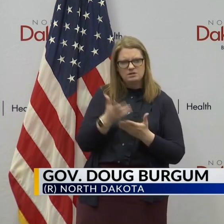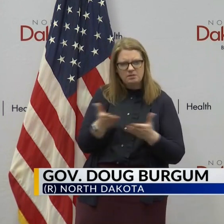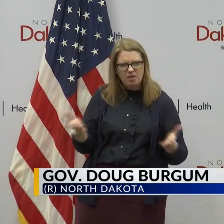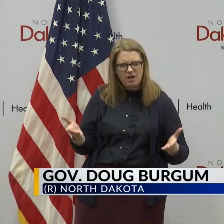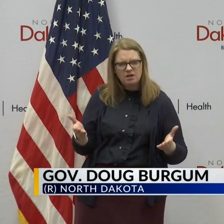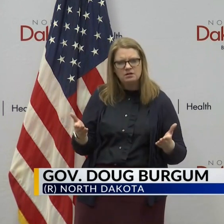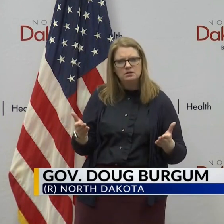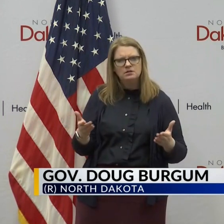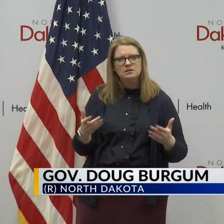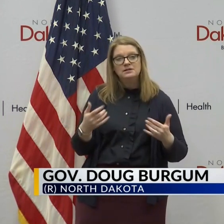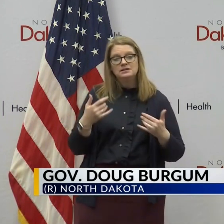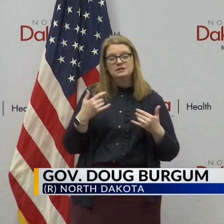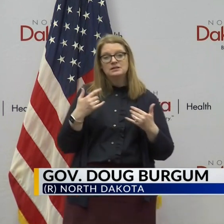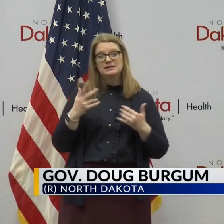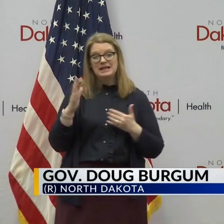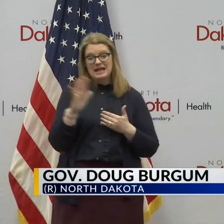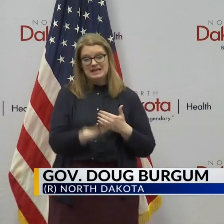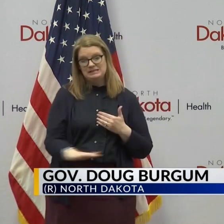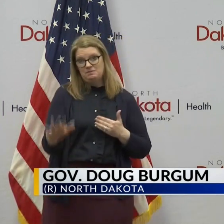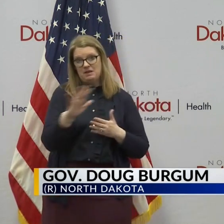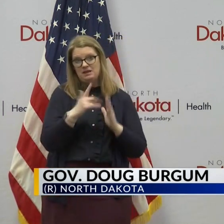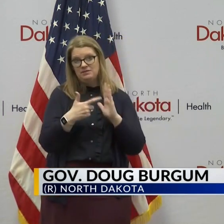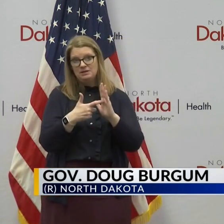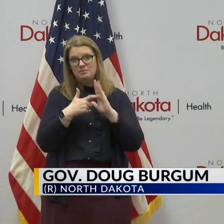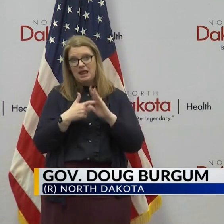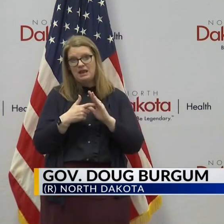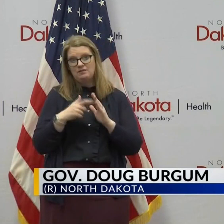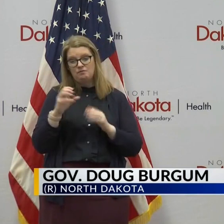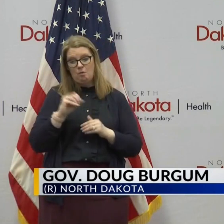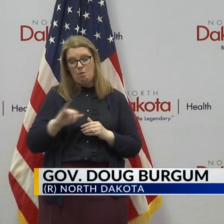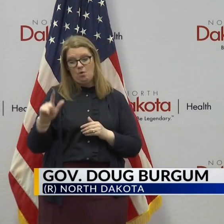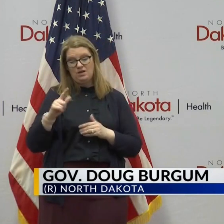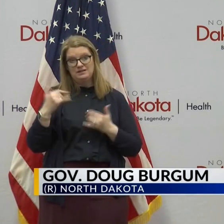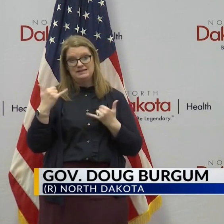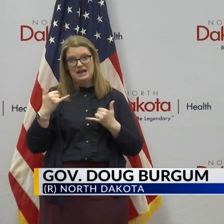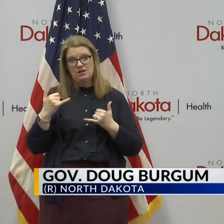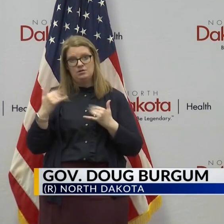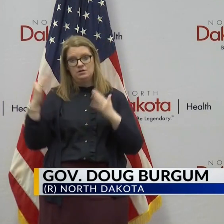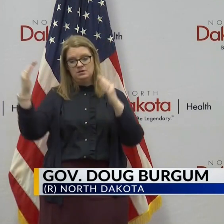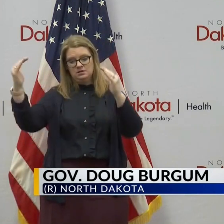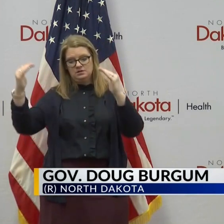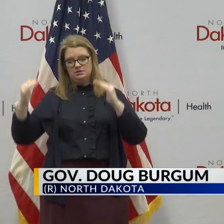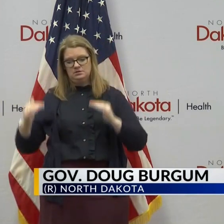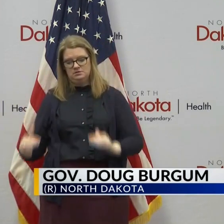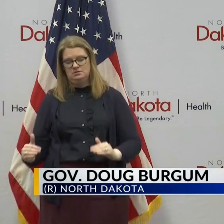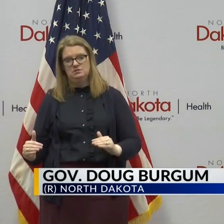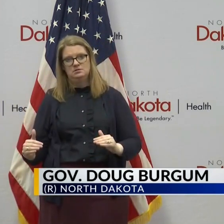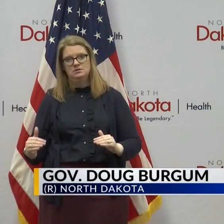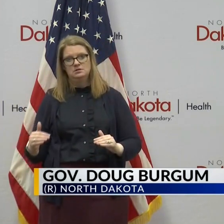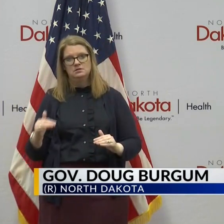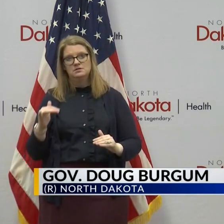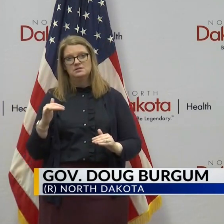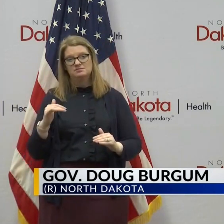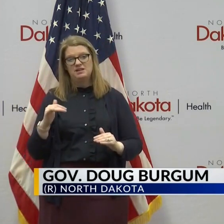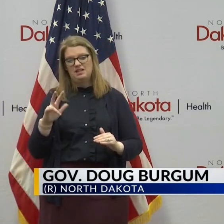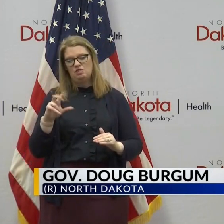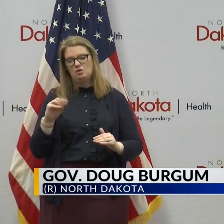DAY, SO NORTH DAKOTA WOULD HAVE BEEN CONTRIBUTING 1.5% DAILY TO THE WORLD'S OIL SUPPLY, AND IT'S